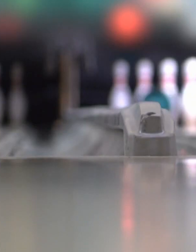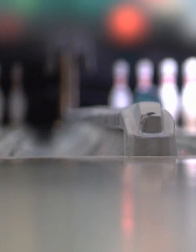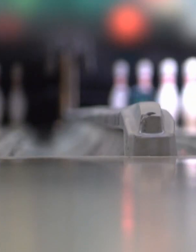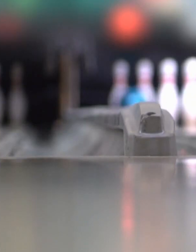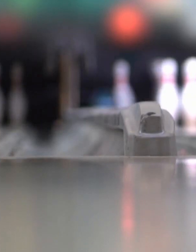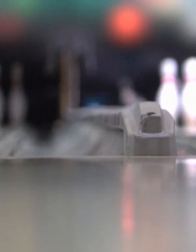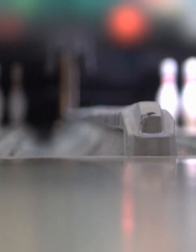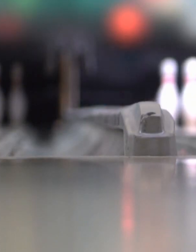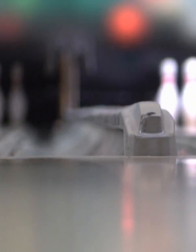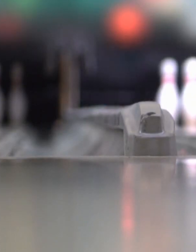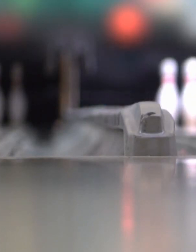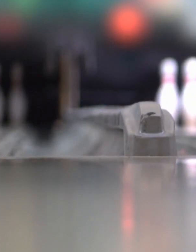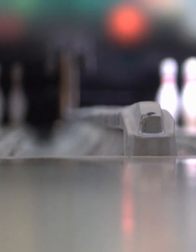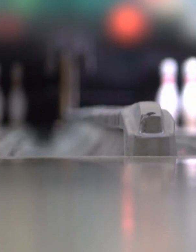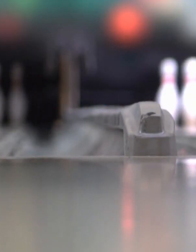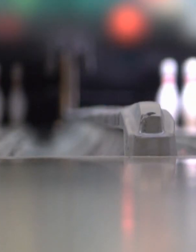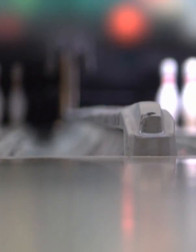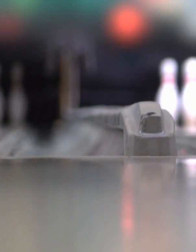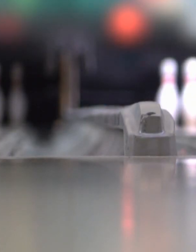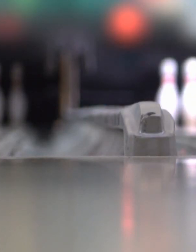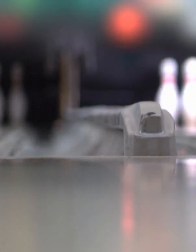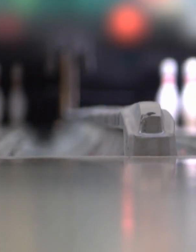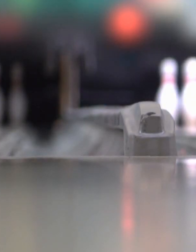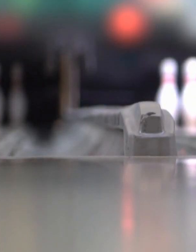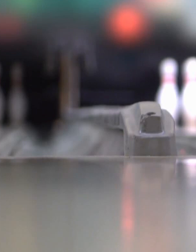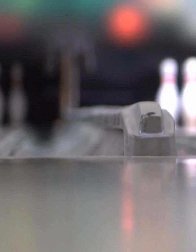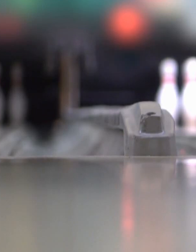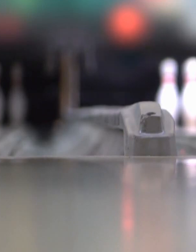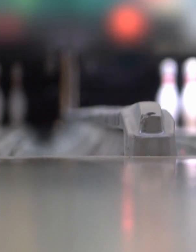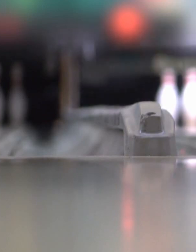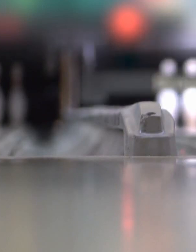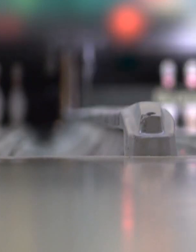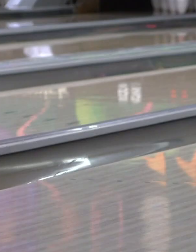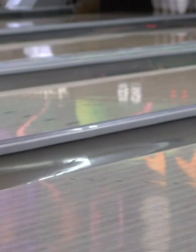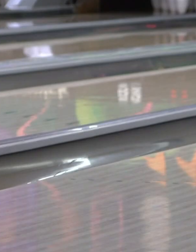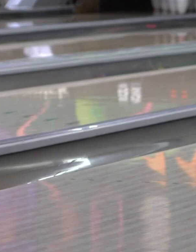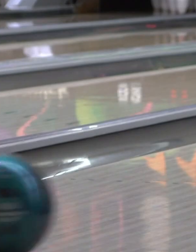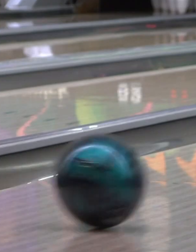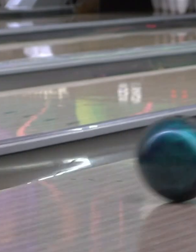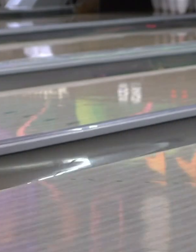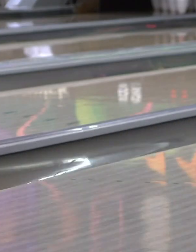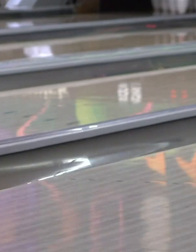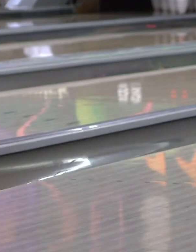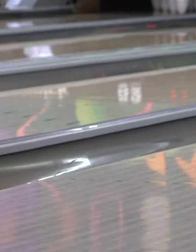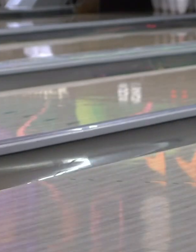DIFFERENT FOR OPEN BOWLING." " AND SO WHAT'S BOWLING." " AND SO WHAT'S BOWLING." " AND SO WHAT'S FGONNA BOWLING." " AND SO WHAT'S FGONNA HAPPEN BOWLING." " AND SO WHAT'S FGONNA HAPPEN IS BOWLING." " AND SO WHAT'S FGONNA HAPPEN IS AND " AND SO WHAT'S FGONNA HAPPEN IS AND " AND SO WHAT'S FGONNA HAPPEN IS AND WHAYT " AND SO WHAT'S FGONNA HAPPEN IS AND WHAYT I " AND SO WHAT'S FGONNA HAPPEN IS AND WHAYT I BEEN " AND SO WHAT'S FGONNA HAPPEN IS AND WHAYT I BEEN EHARING FGONNA HAPPEN IS AND WHAYT I BEEN EHARING FGONNA HAPPEN IS AND WHAYT I BEEN EHARING IS FGONNA HAPPEN IS AND WHAYT I BEEN EHARING IS THAT FGONNA HAPPEN IS AND WHAYT I BEEN EHARING IS THAT NEW FGONNA HAPPEN IS AND WHAYT I BEEN EHARING IS THAT NEW YORK WHAYT I BEEN EHARING IS THAT NEW YORK WHAYT I BEEN EHARING IS THAT NEW YORK STATE WHAYT I BEEN EHARING IS THAT NEW YORK STATE IS WHAYT I BEEN EHARING IS THAT NEW YORK STATE IS WORKING WHAYT I BEEN EHARING IS THAT NEW YORK STATE IS WORKING ONT IS THAT NEW YORK STATE IS WORKING ONT IS THAT NEW YORK STATE IS WORKING ONT NEH IS THAT NEW YORK STATE IS WORKING ONT NEH RPOTOCOLS IS THAT NEW YORK STATE IS WORKING ONT NEH RPOTOCOLS FOR STATE IS WORKING ONT NEH RPOTOCOLS FOR STATE IS WORKING ONT NEH RPOTOCOLS FOR BOWLING STATE IS WORKING ONT NEH RPOTOCOLS FOR BOWLING AND NEH RPOTOCOLS FOR BOWLING AND NEH RPOTOCOLS FOR BOWLING AND HOPEFULLY NEH RPOTOCOLS FOR BOWLING AND HOPEFULLY THAT NEH RPOTOCOLS FOR BOWLING AND HOPEFULLY THAT WILL BOWLING AND HOPEFULLY THAT WILL BOWLING AND HOPEFULLY THAT WILL BE BOWLING AND HOPEFULLY THAT WILL BE RELEASED BOWLING AND HOPEFULLY THAT WILL BE RELEASED SOON" HOPEFULLY THAT WILL BE RELEASED SOON" HOPEFULLY THAT WILL BE RELEASED SOON" DAVE HOPEFULLY THAT WILL BE RELEASED SOON" DAVE MCKINLEY